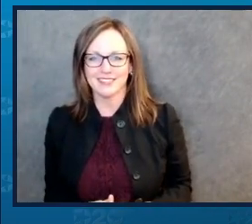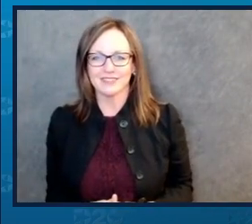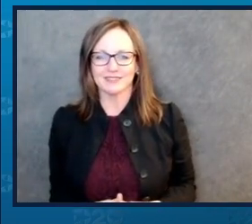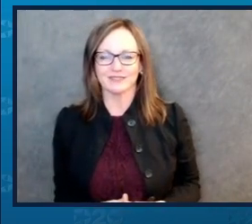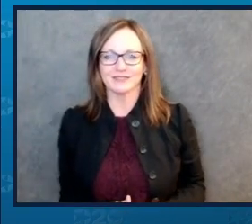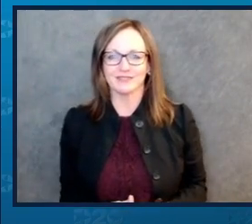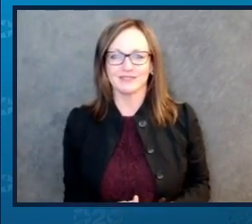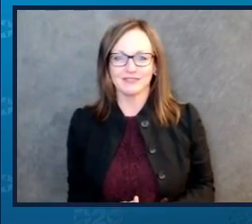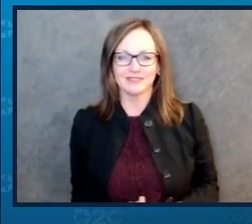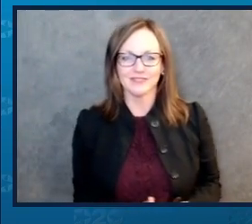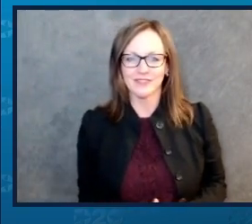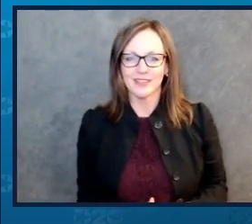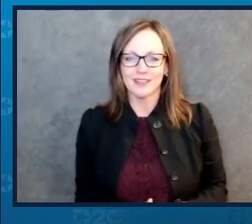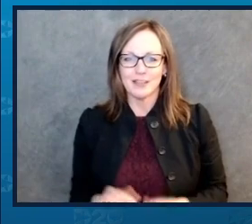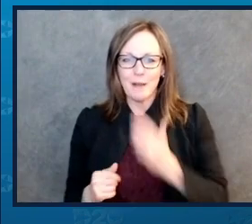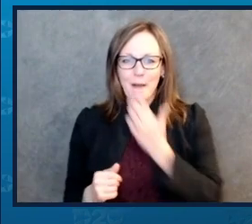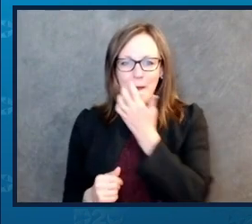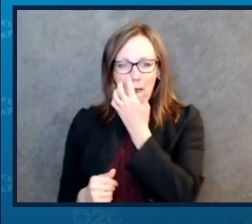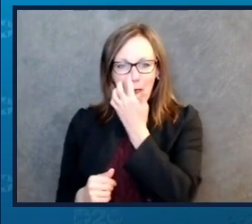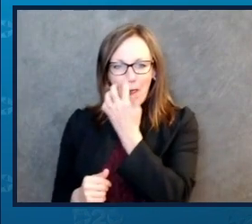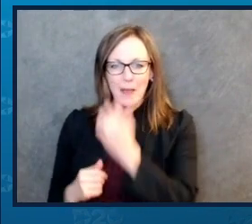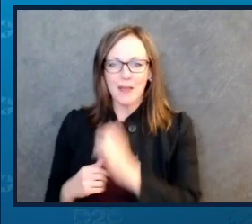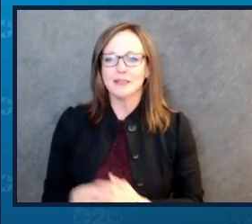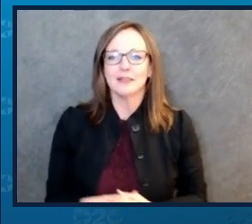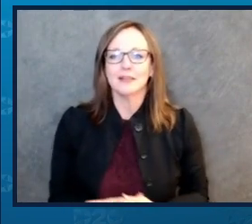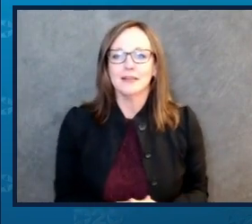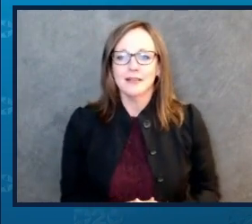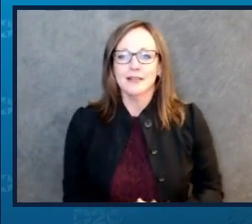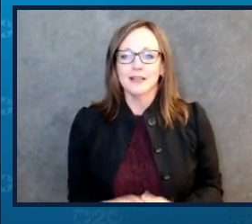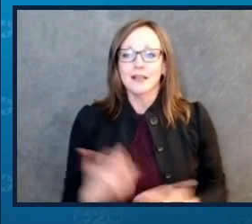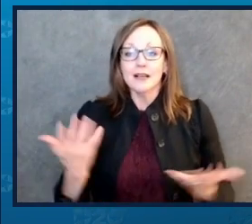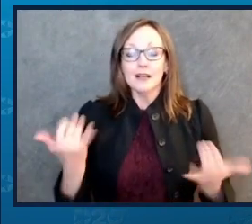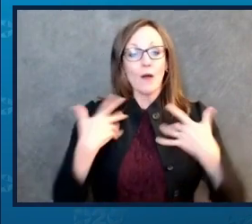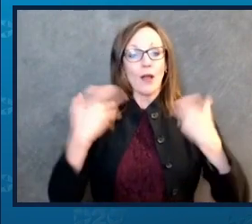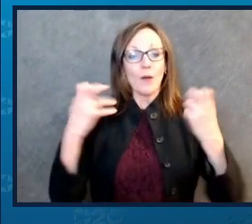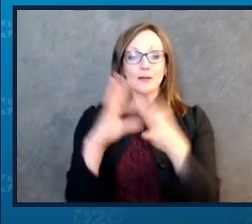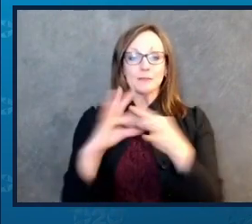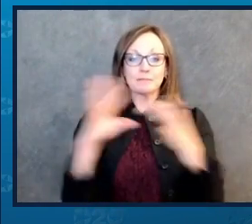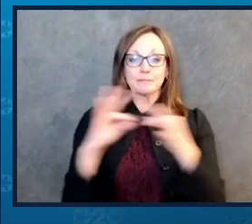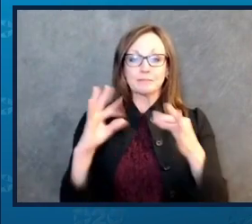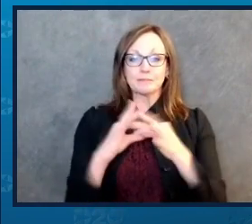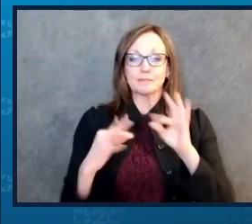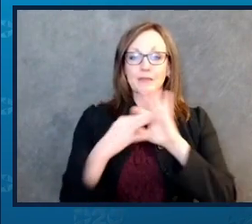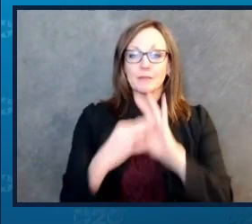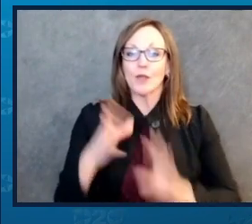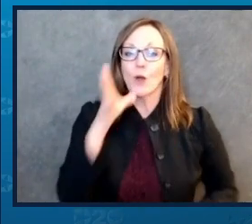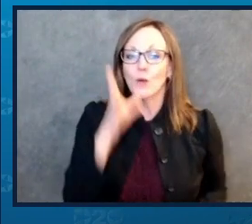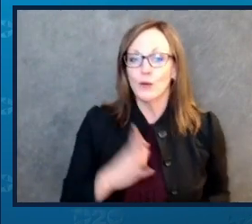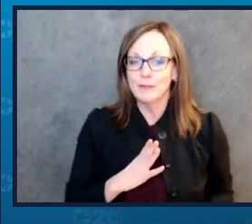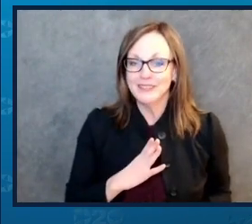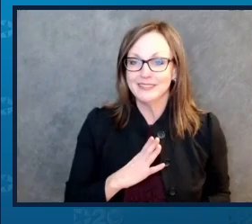AMAZING. SHOUT OUT TO HIM. AFTER THIS YOU WILL HEAR FROM